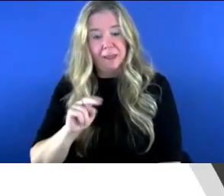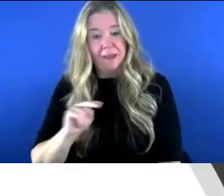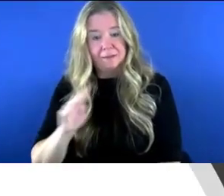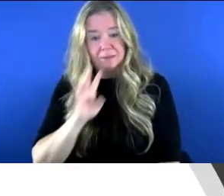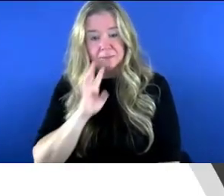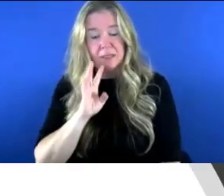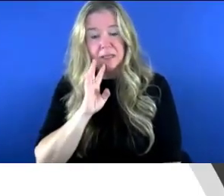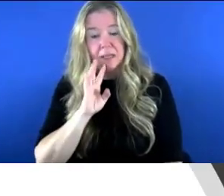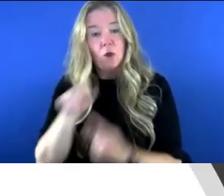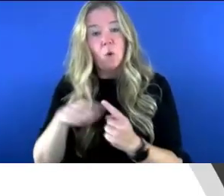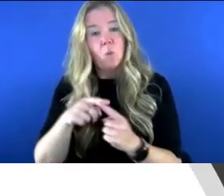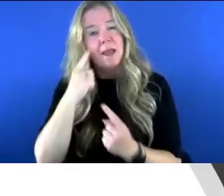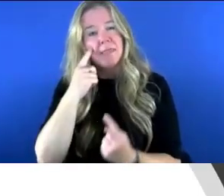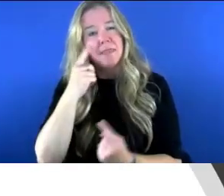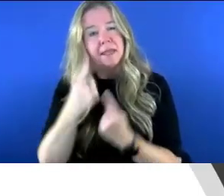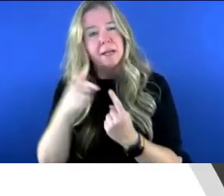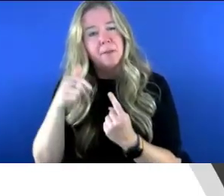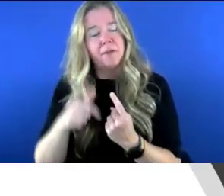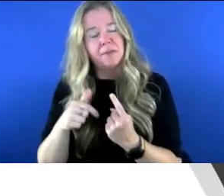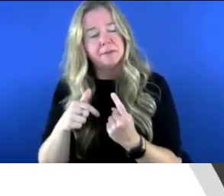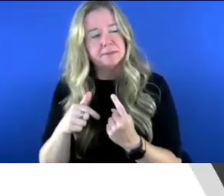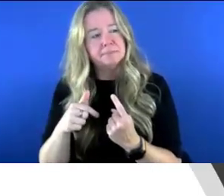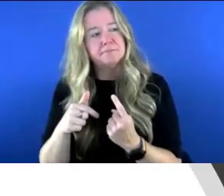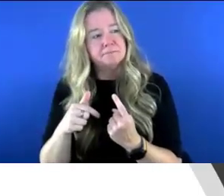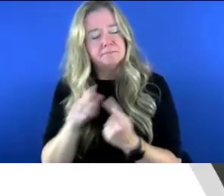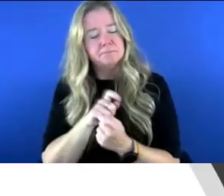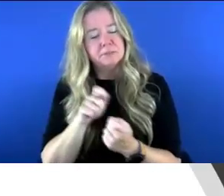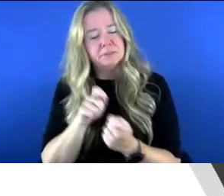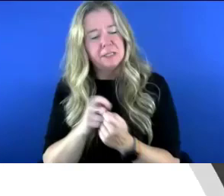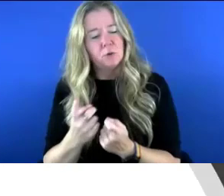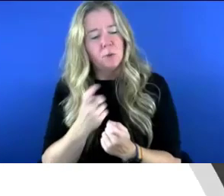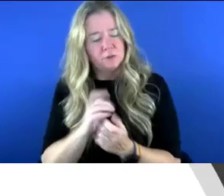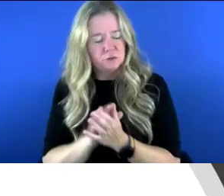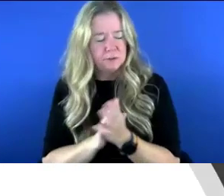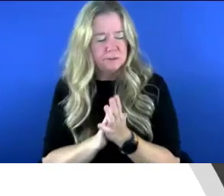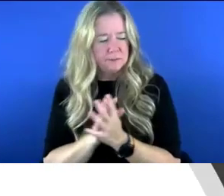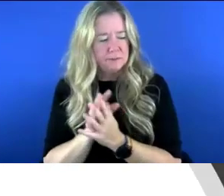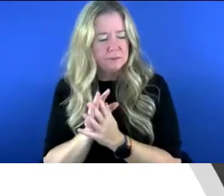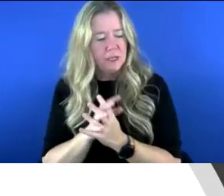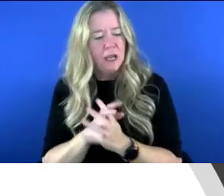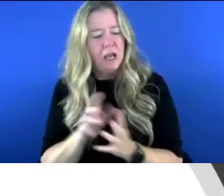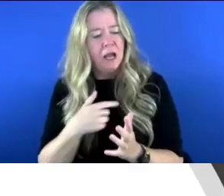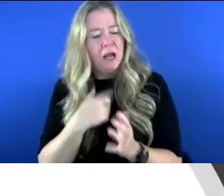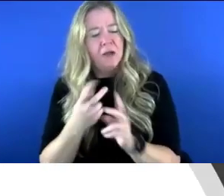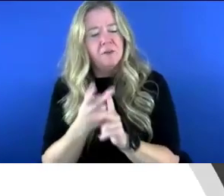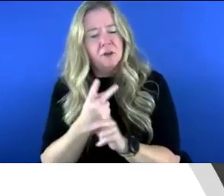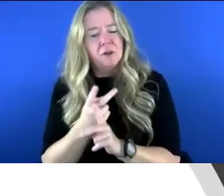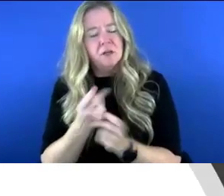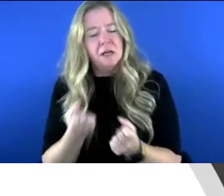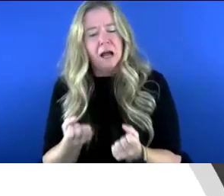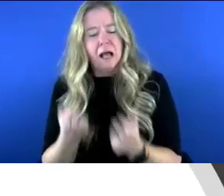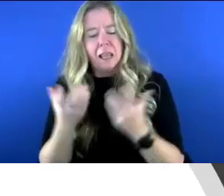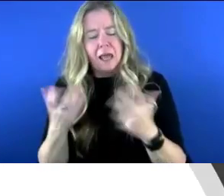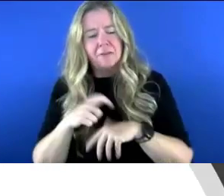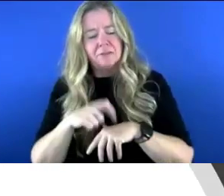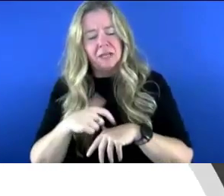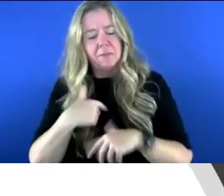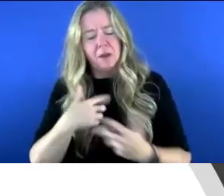When I was thinking about this particular question, I find that a lot of the time I want to apply it to those